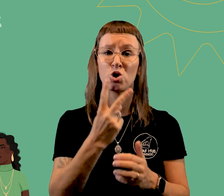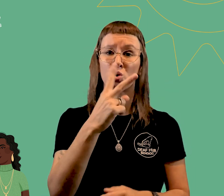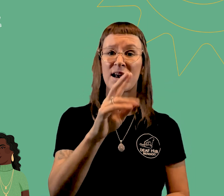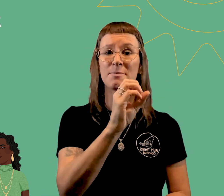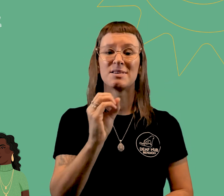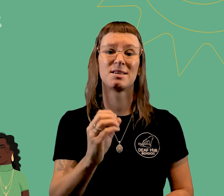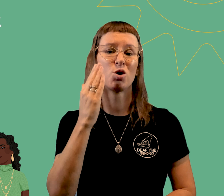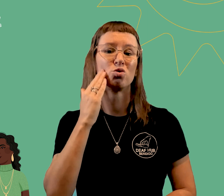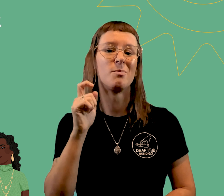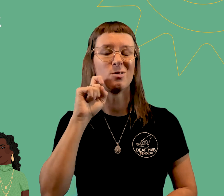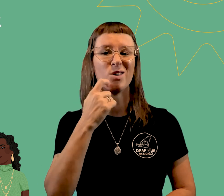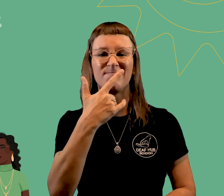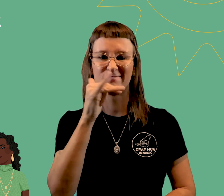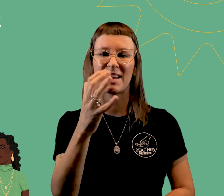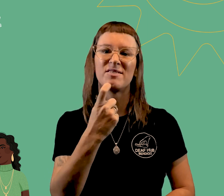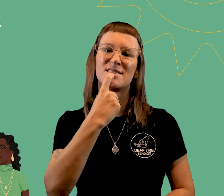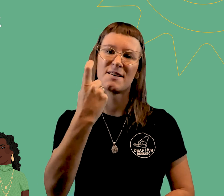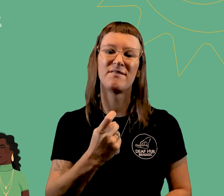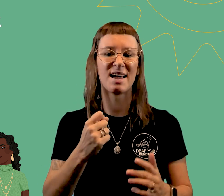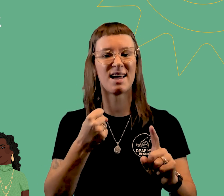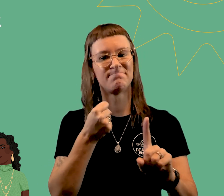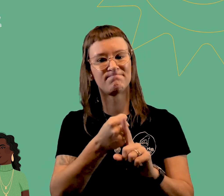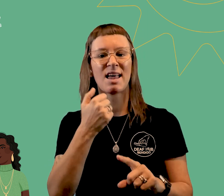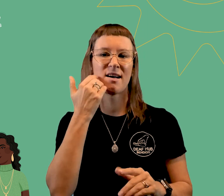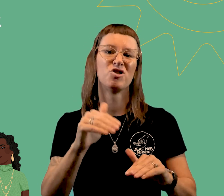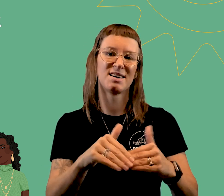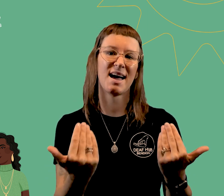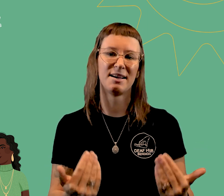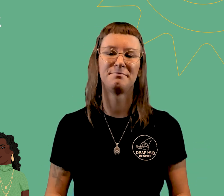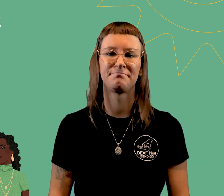and 20% report severe symptoms that significantly interfere with daily life.